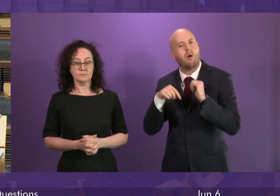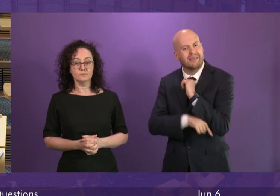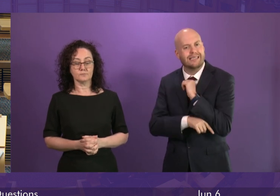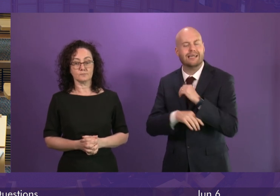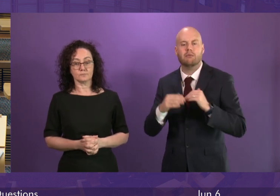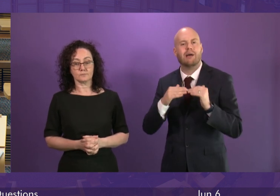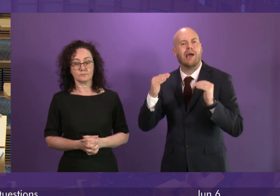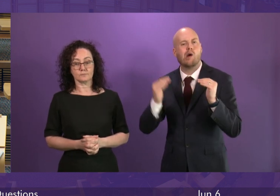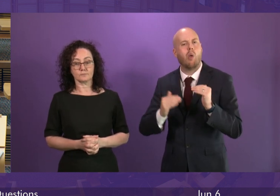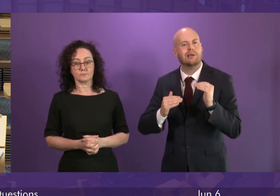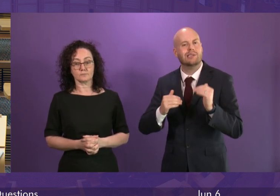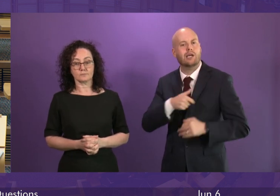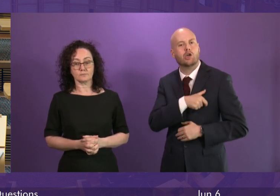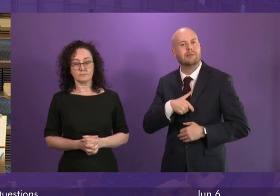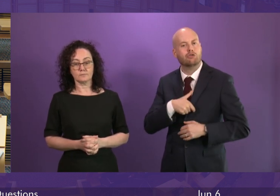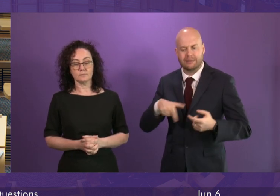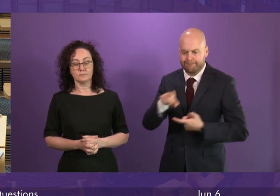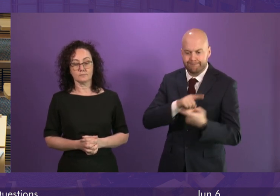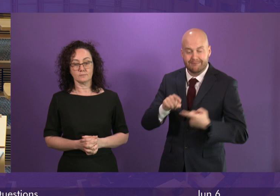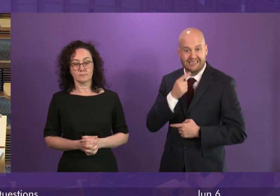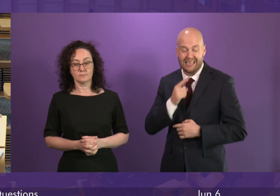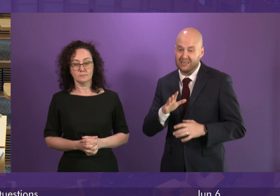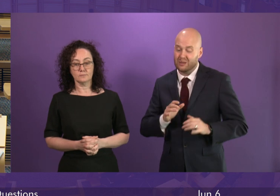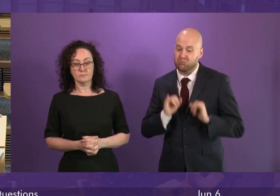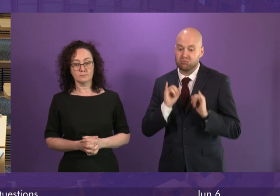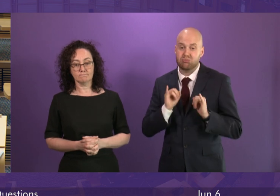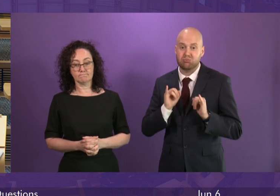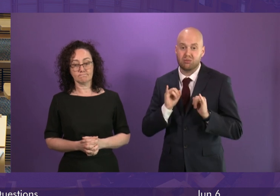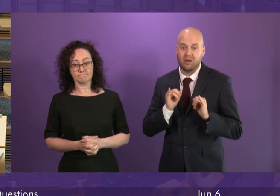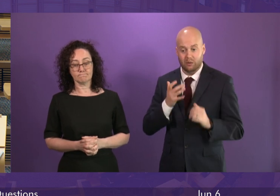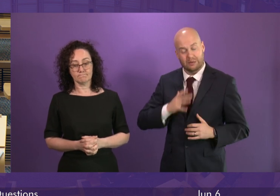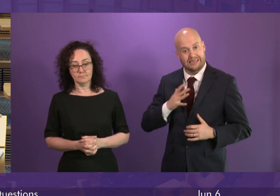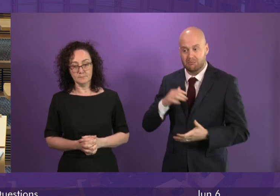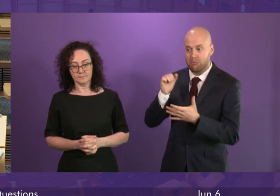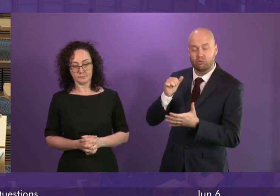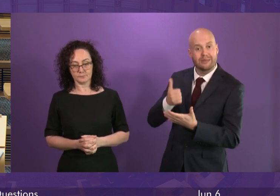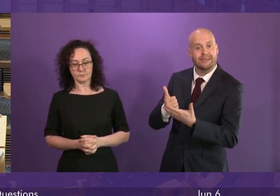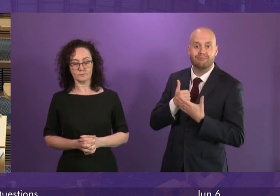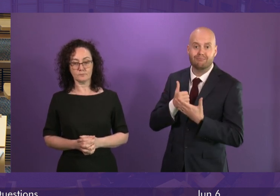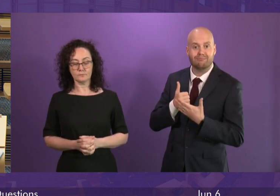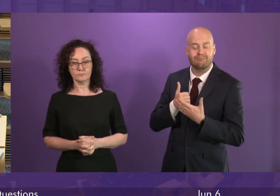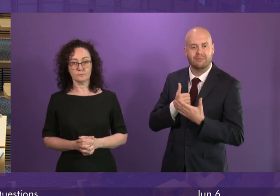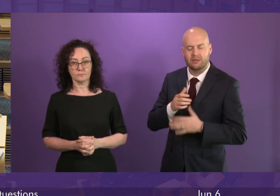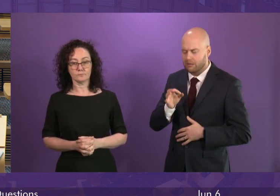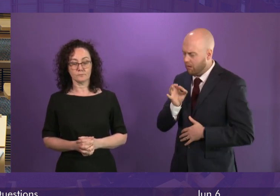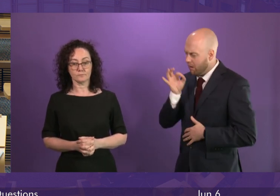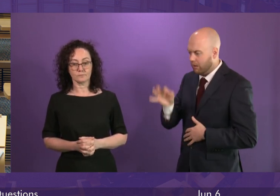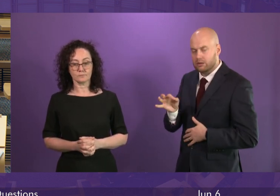to the Scottish budget. If the Government’s own Poverty and Inequality Commission says